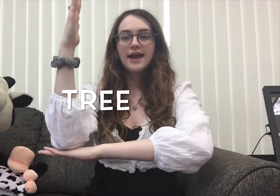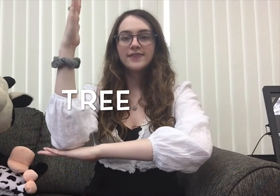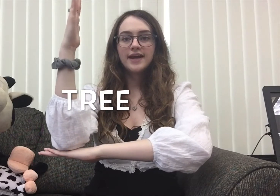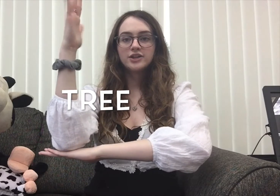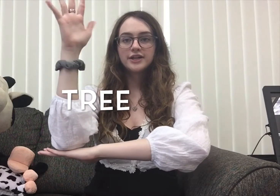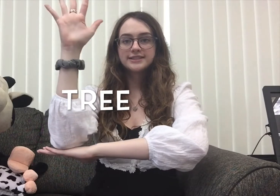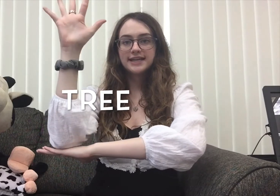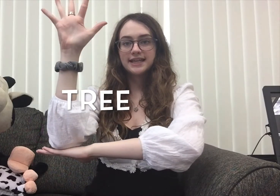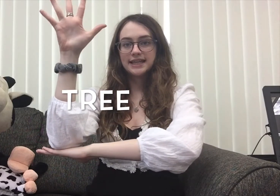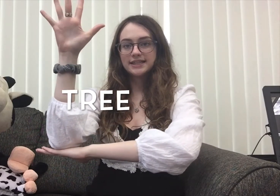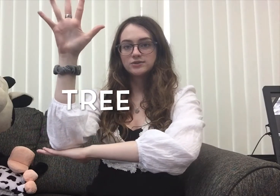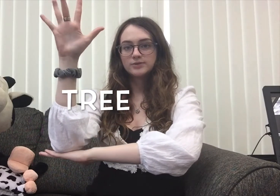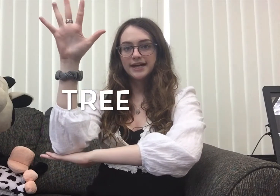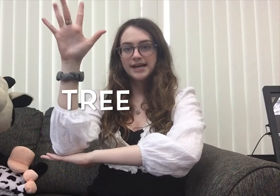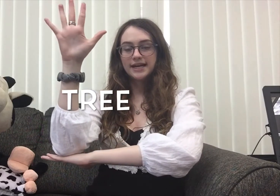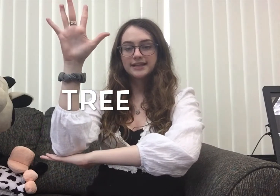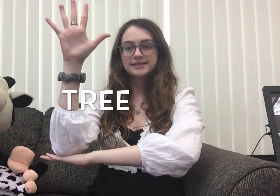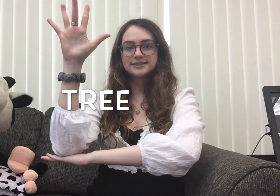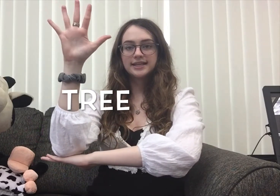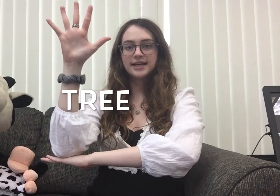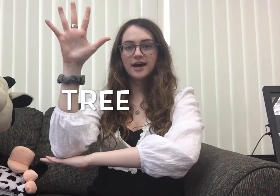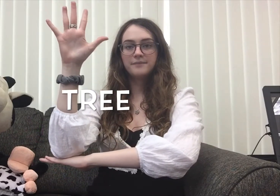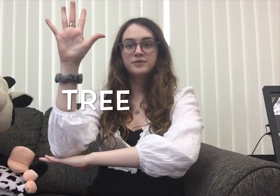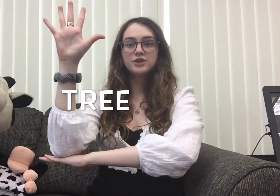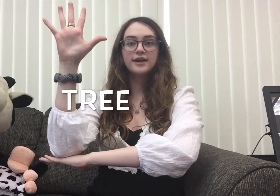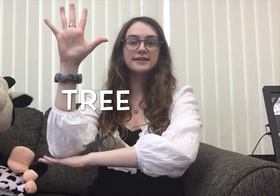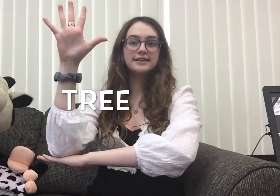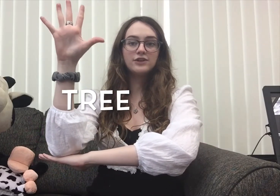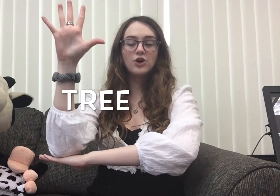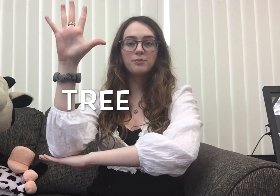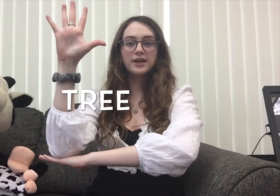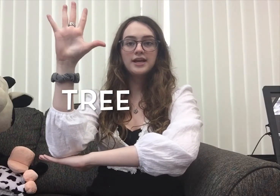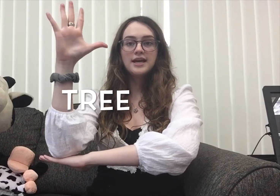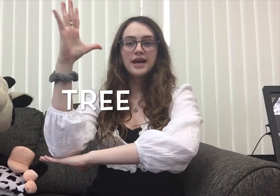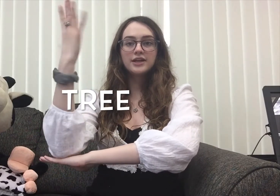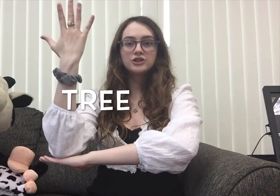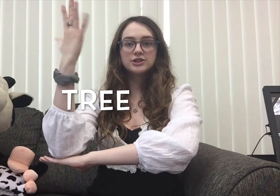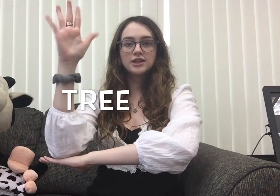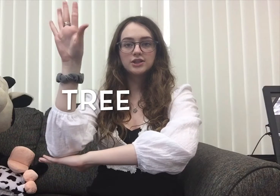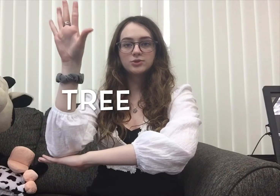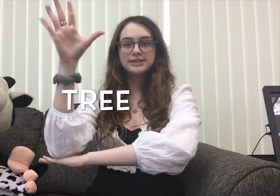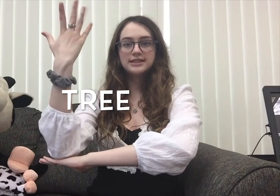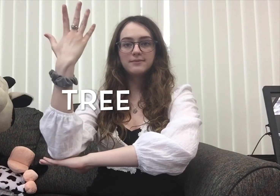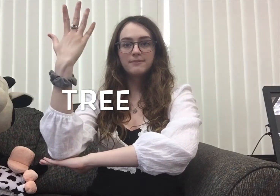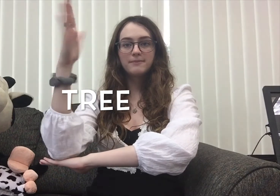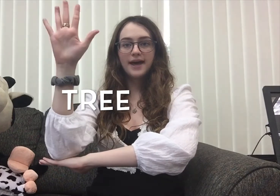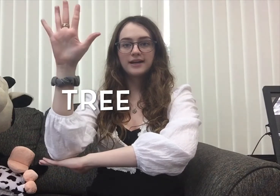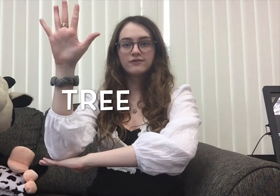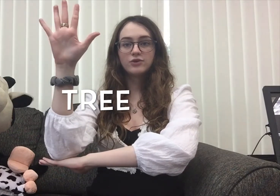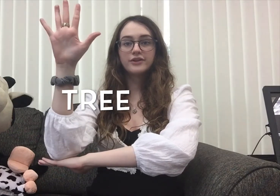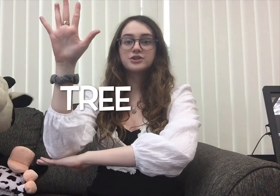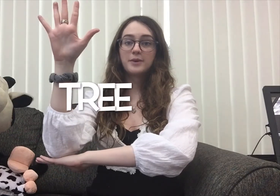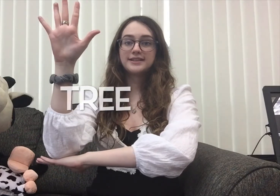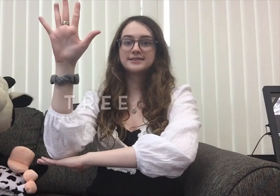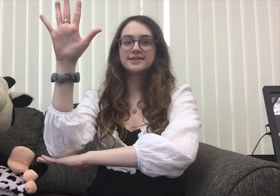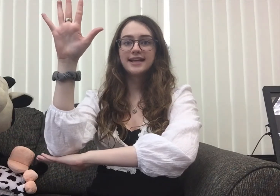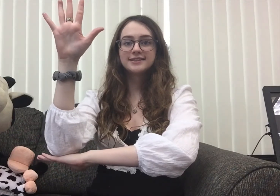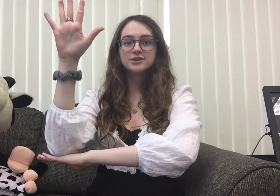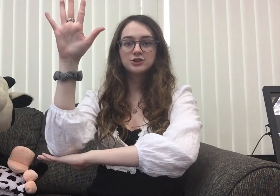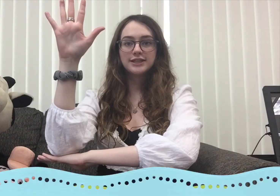Then you're gonna take this right hand that's sticking up, you're gonna leave it open, and you're just gonna twist it back and forth twice. That's tree.